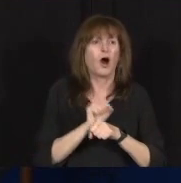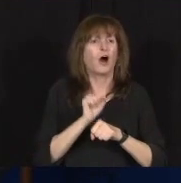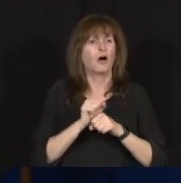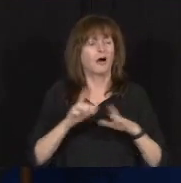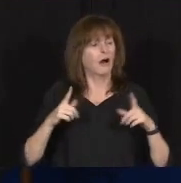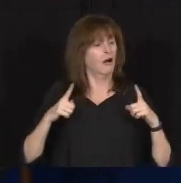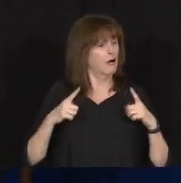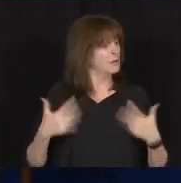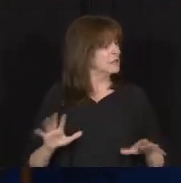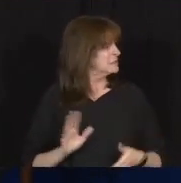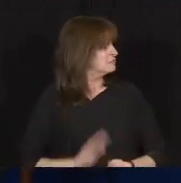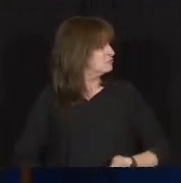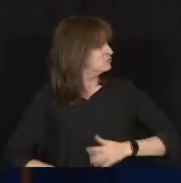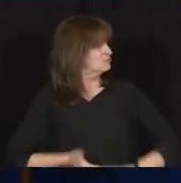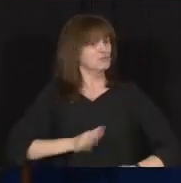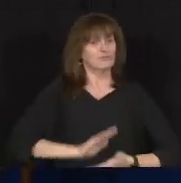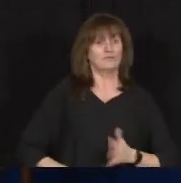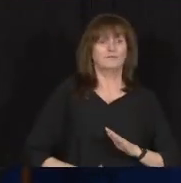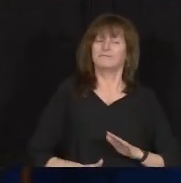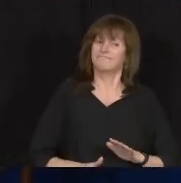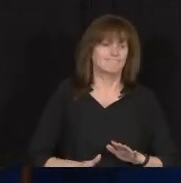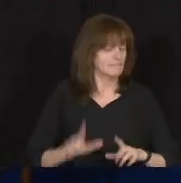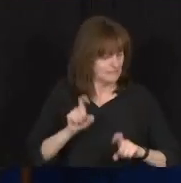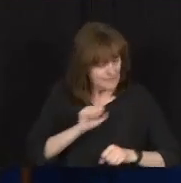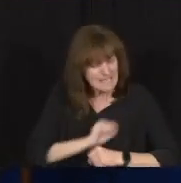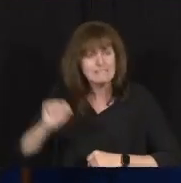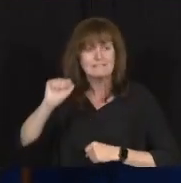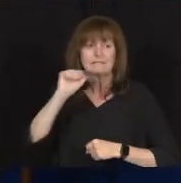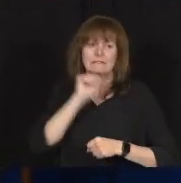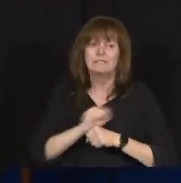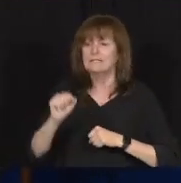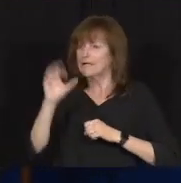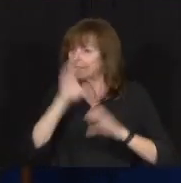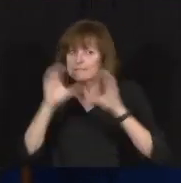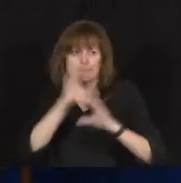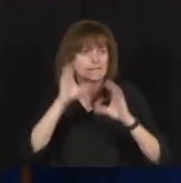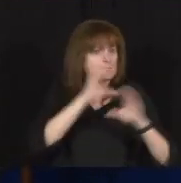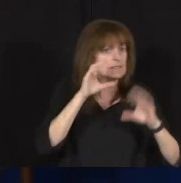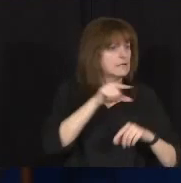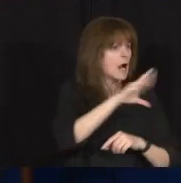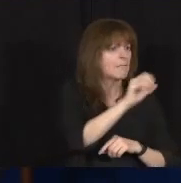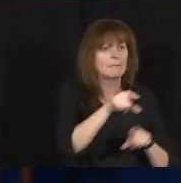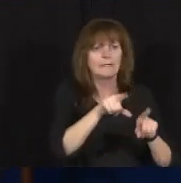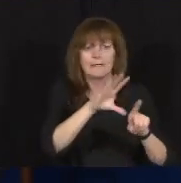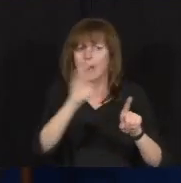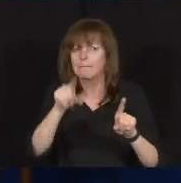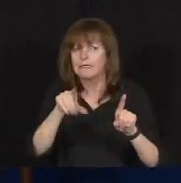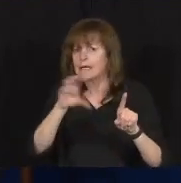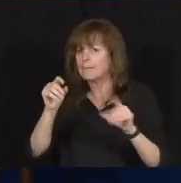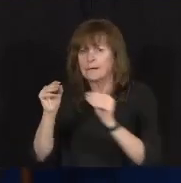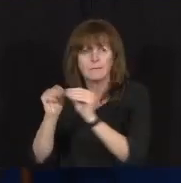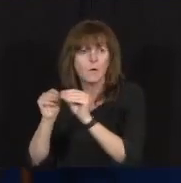orking hard and finding new suppliers a nd that is what we will continue doing. Again, with federal government